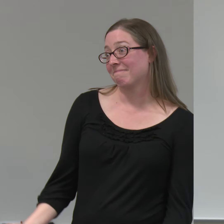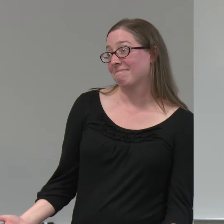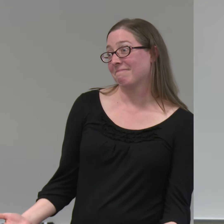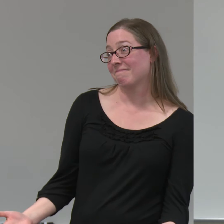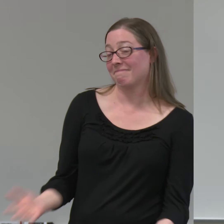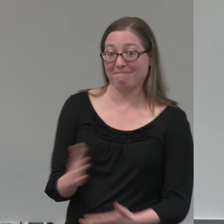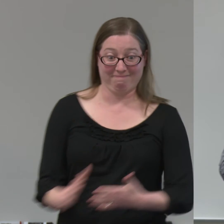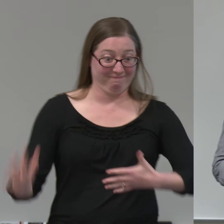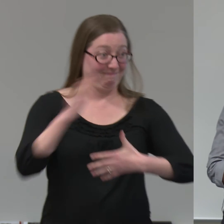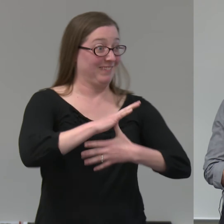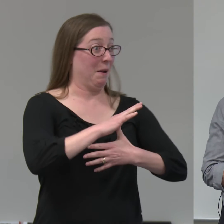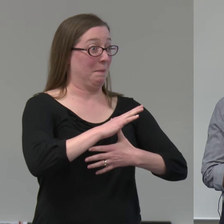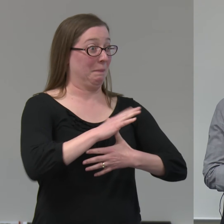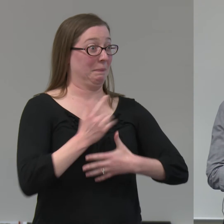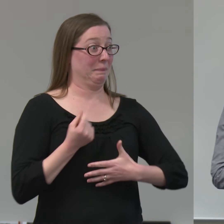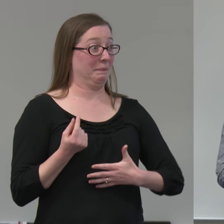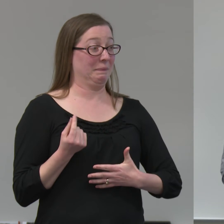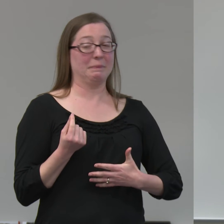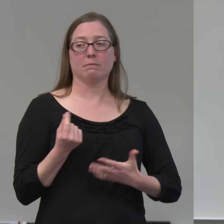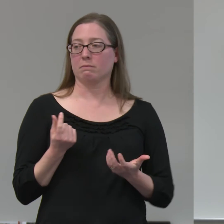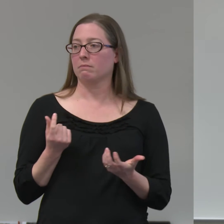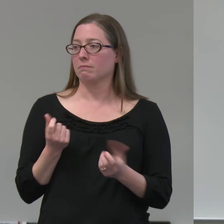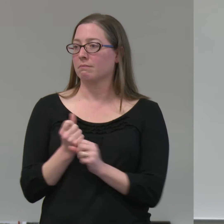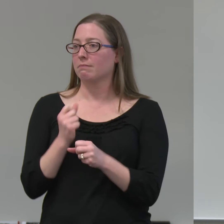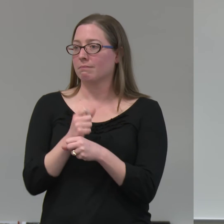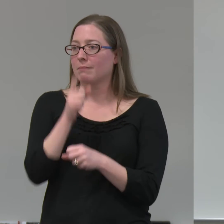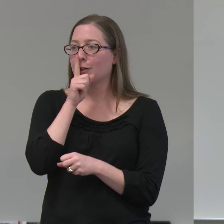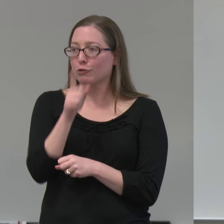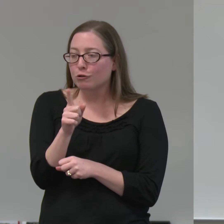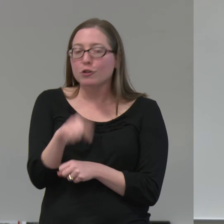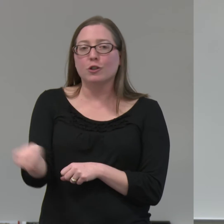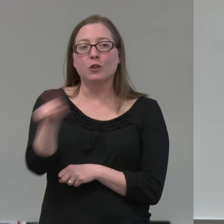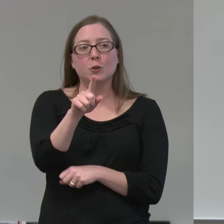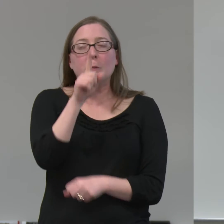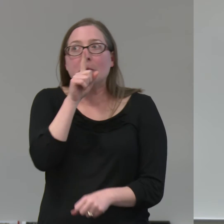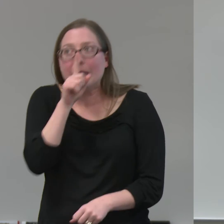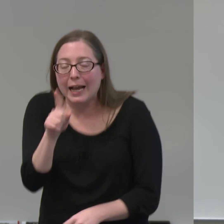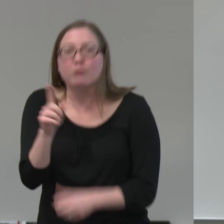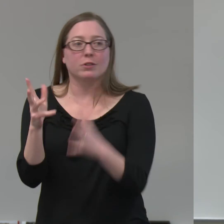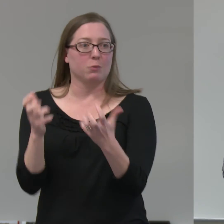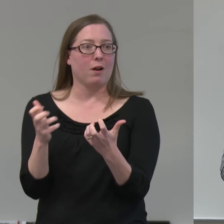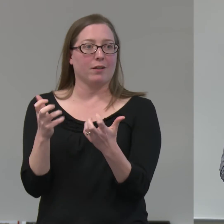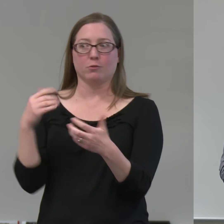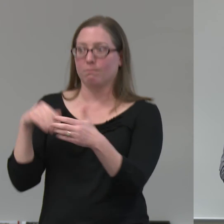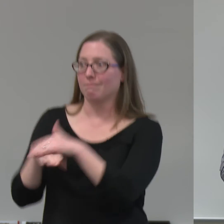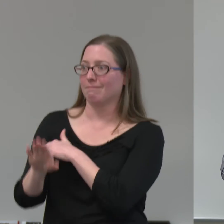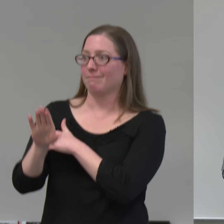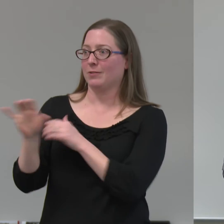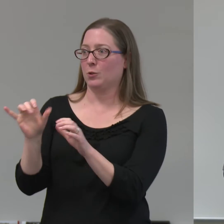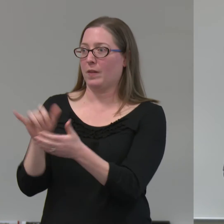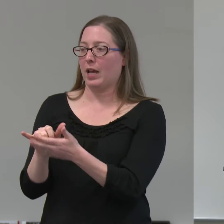First and foremost, you want to make sure that it's what you want to do, and don't take that lightly.